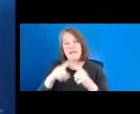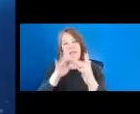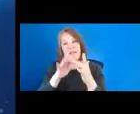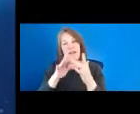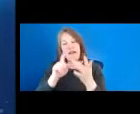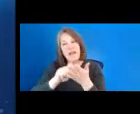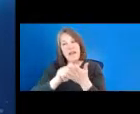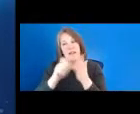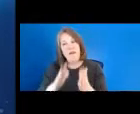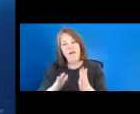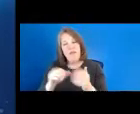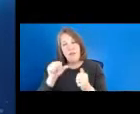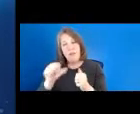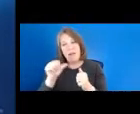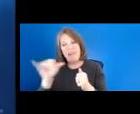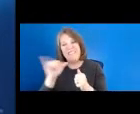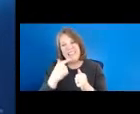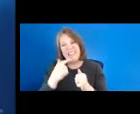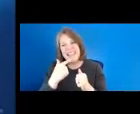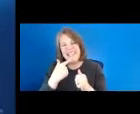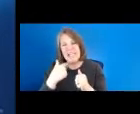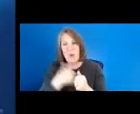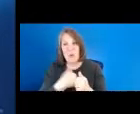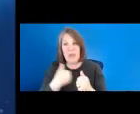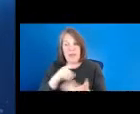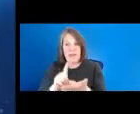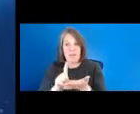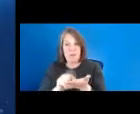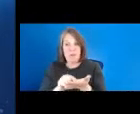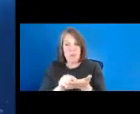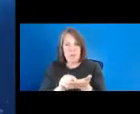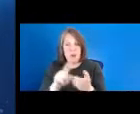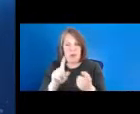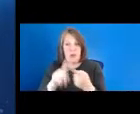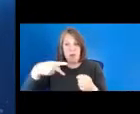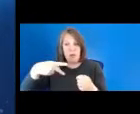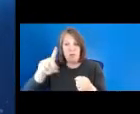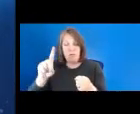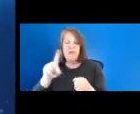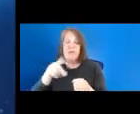as I mentioned. We have a print to PDF button down here.